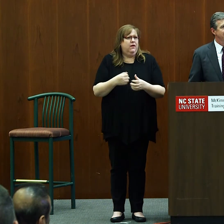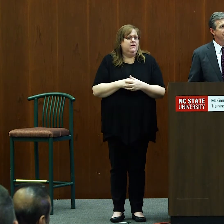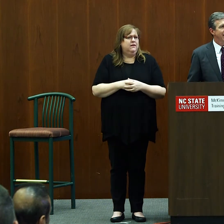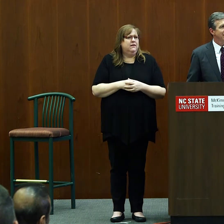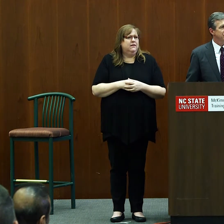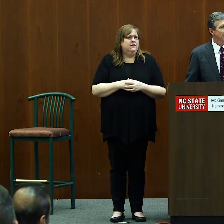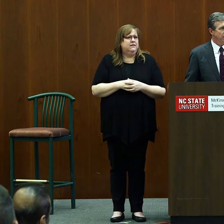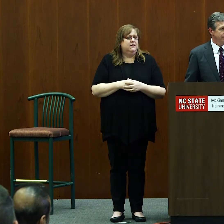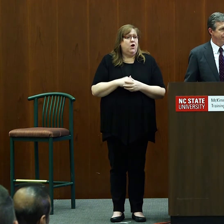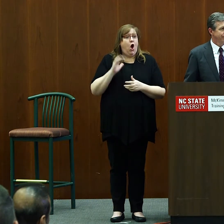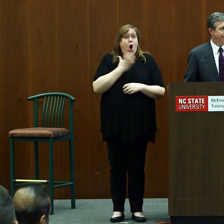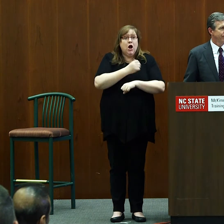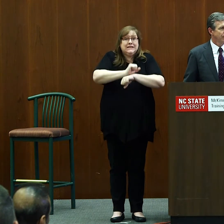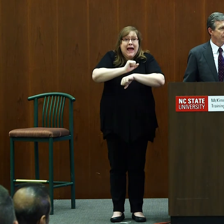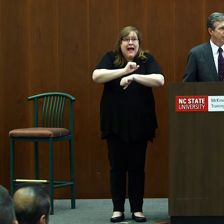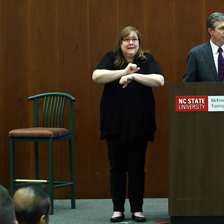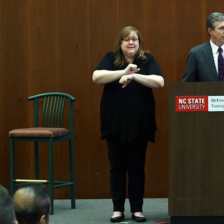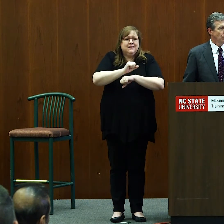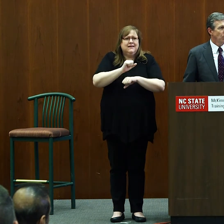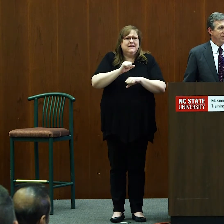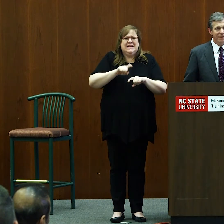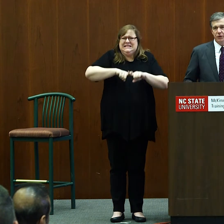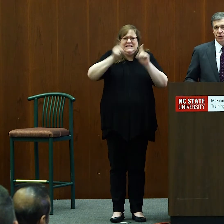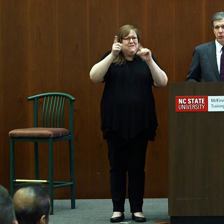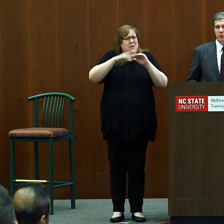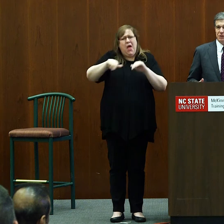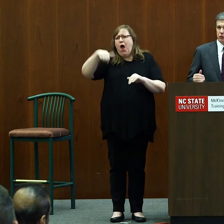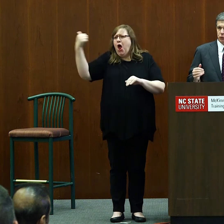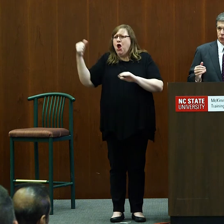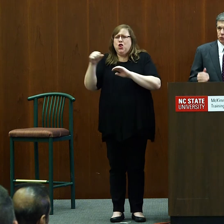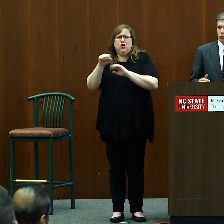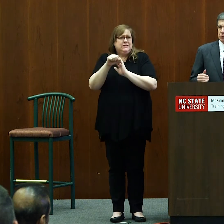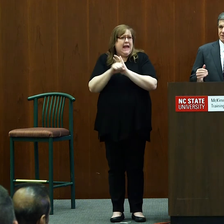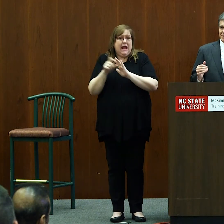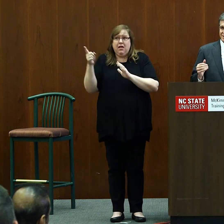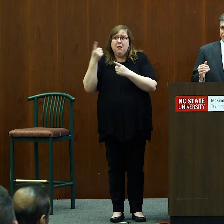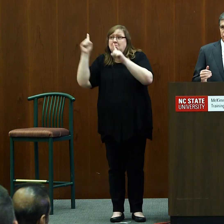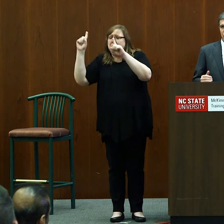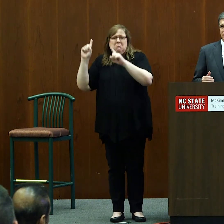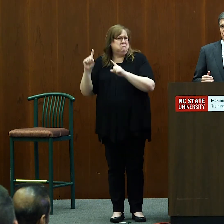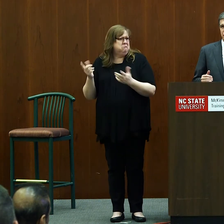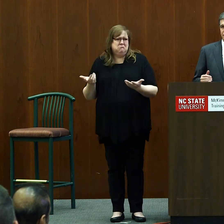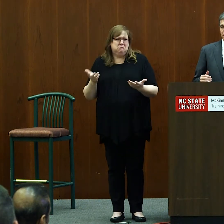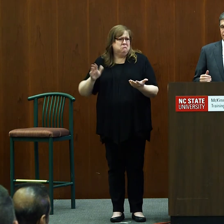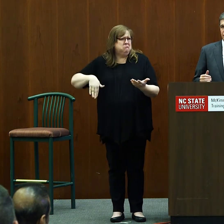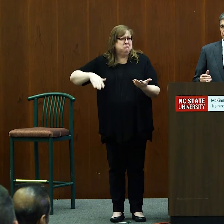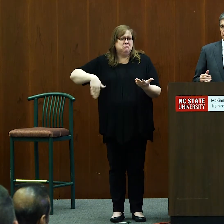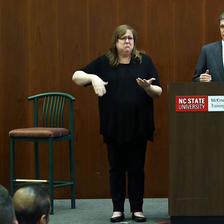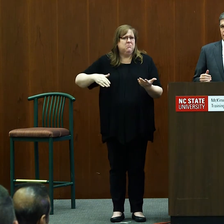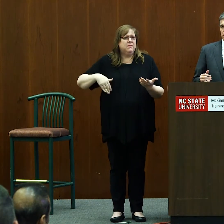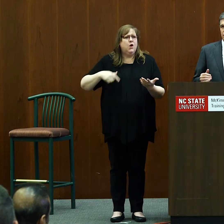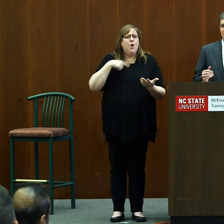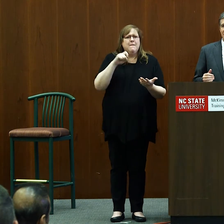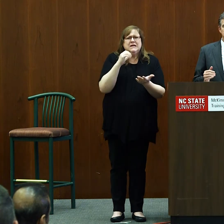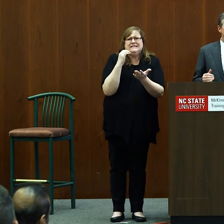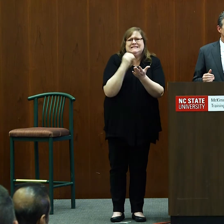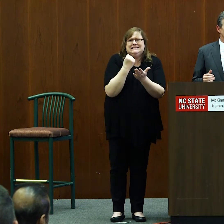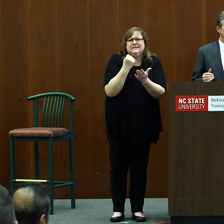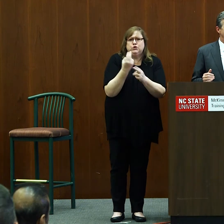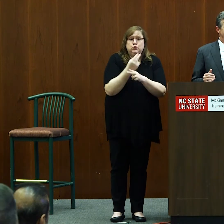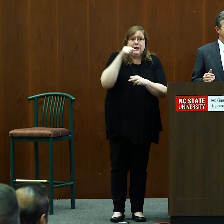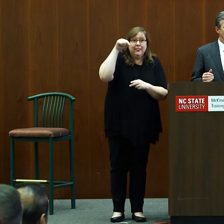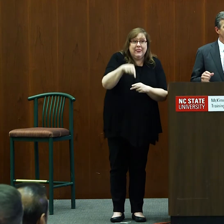has done. What we have to do, is to use this situation, to make sure that we